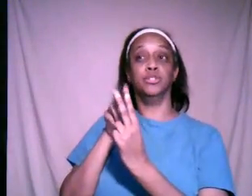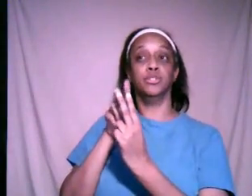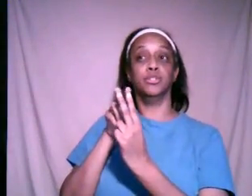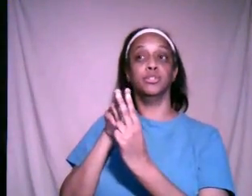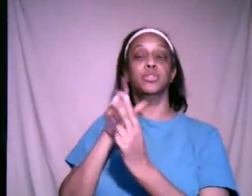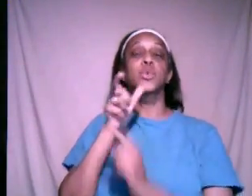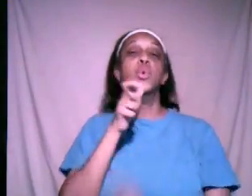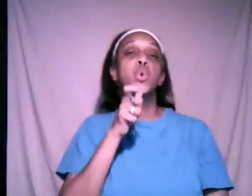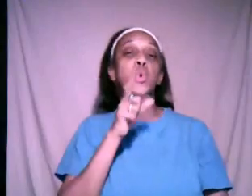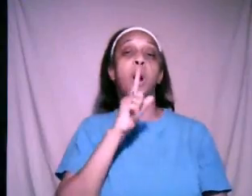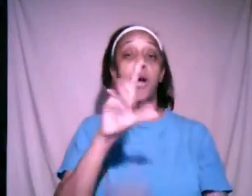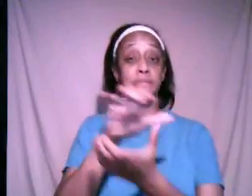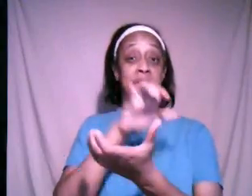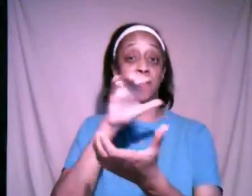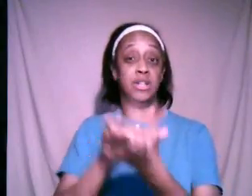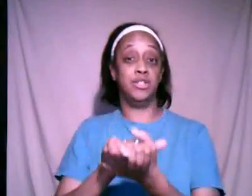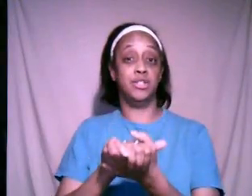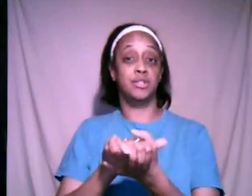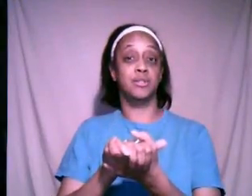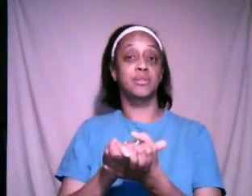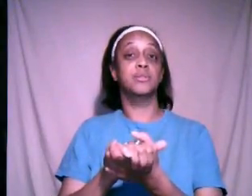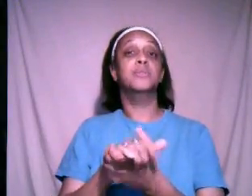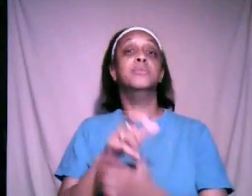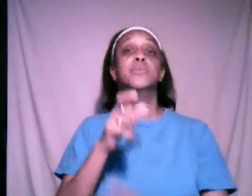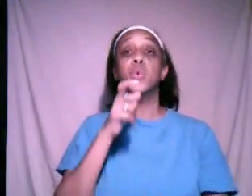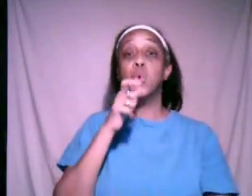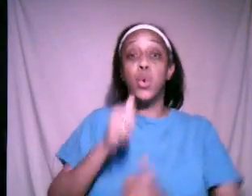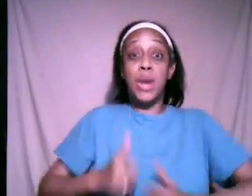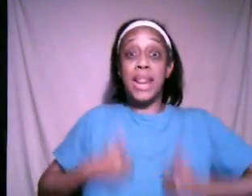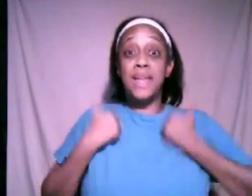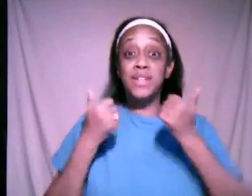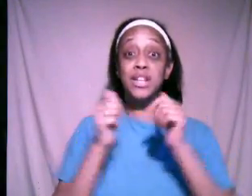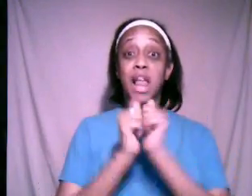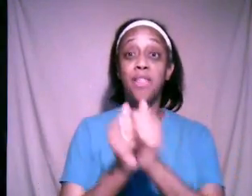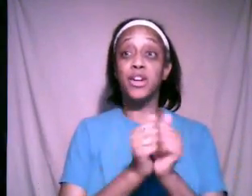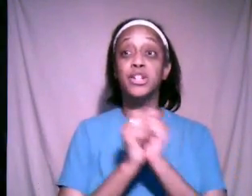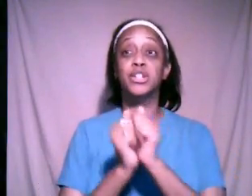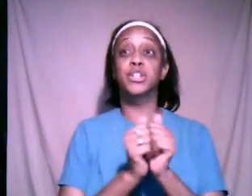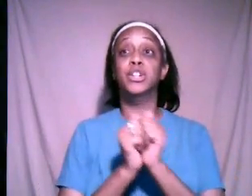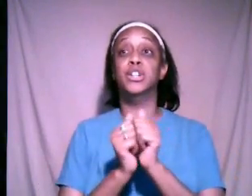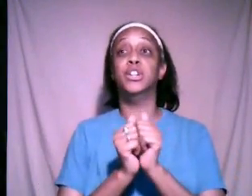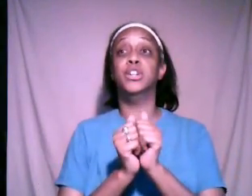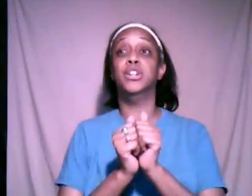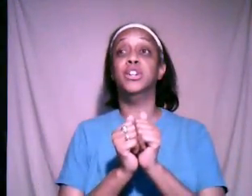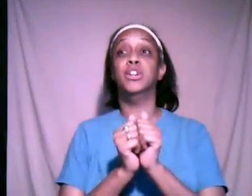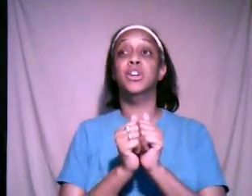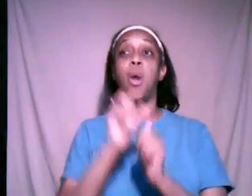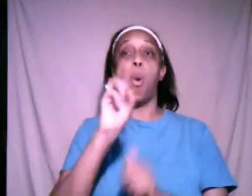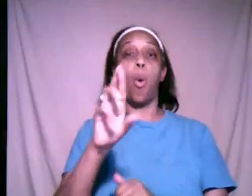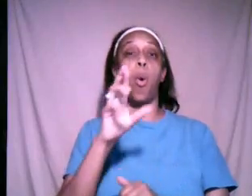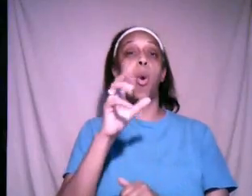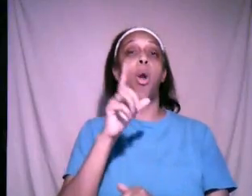who are married, living together, or